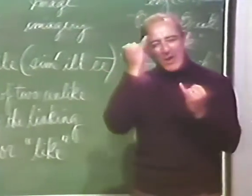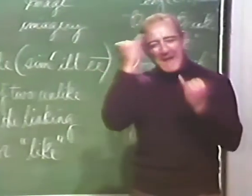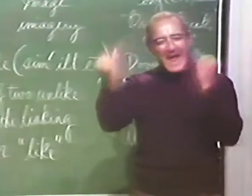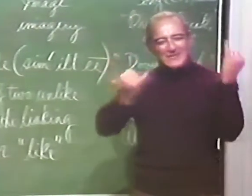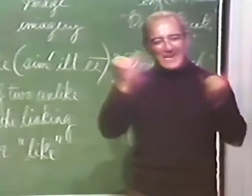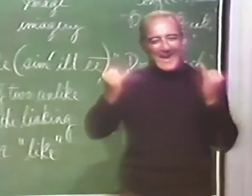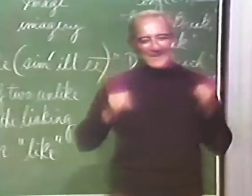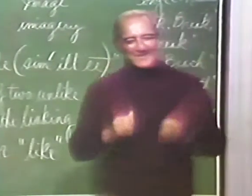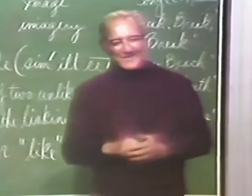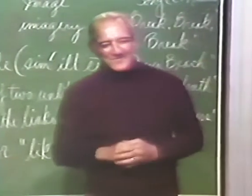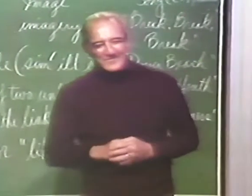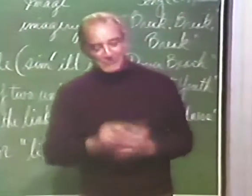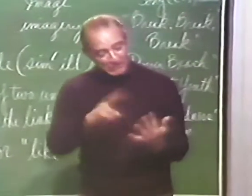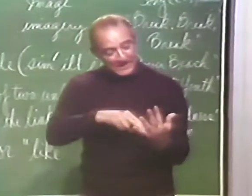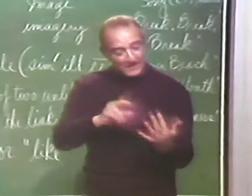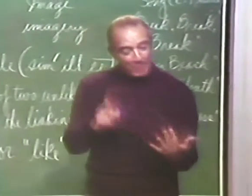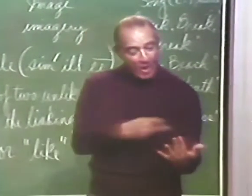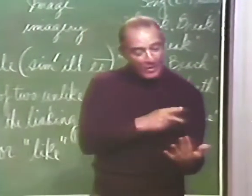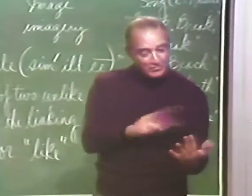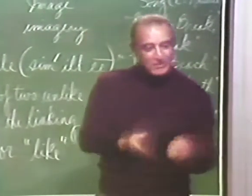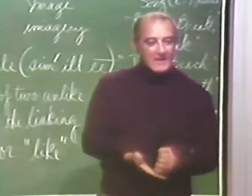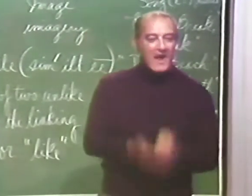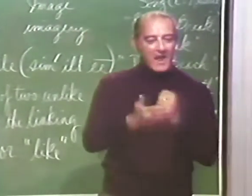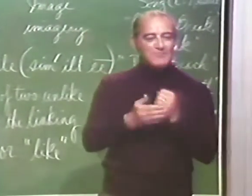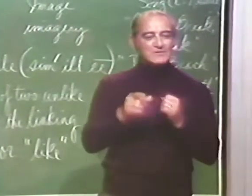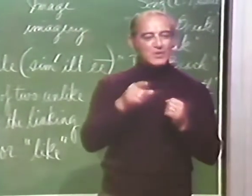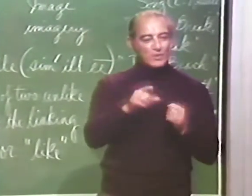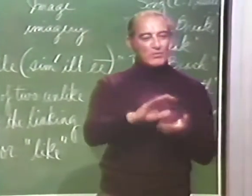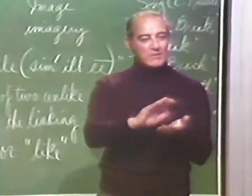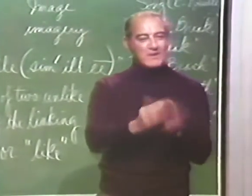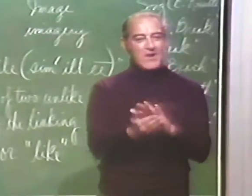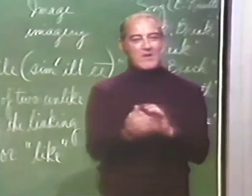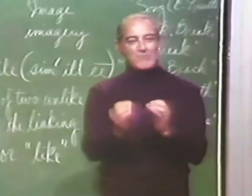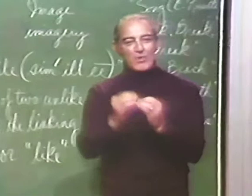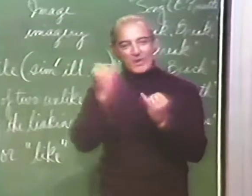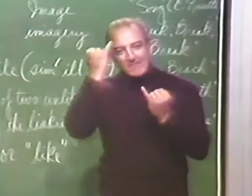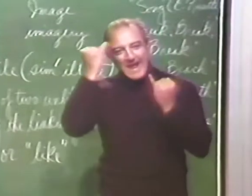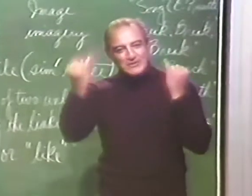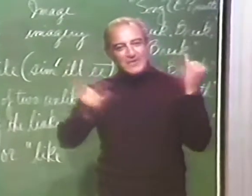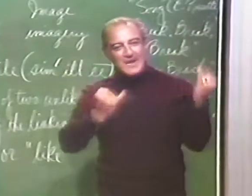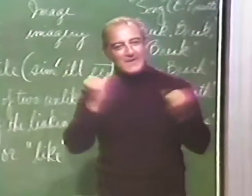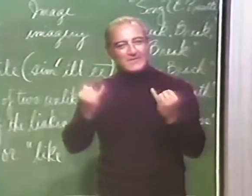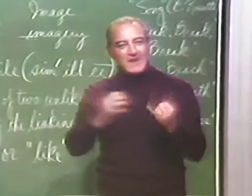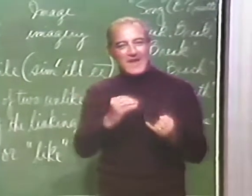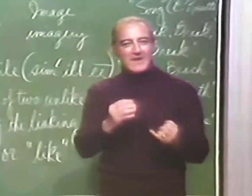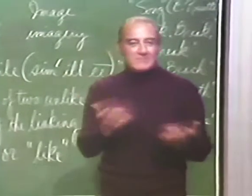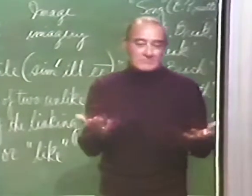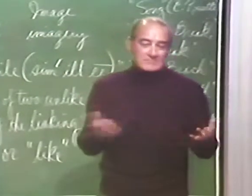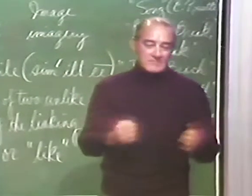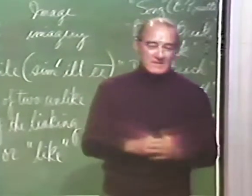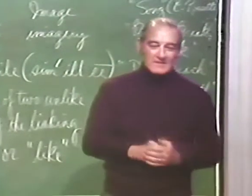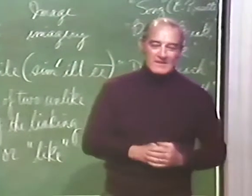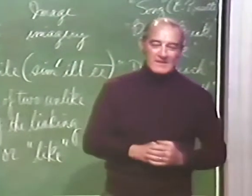WE HAVE TO BE MORE IMAGINATIVE. READING POETRY HELPS YOU BECOME MORE IMAGINATIVE.